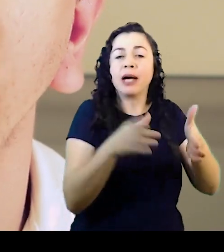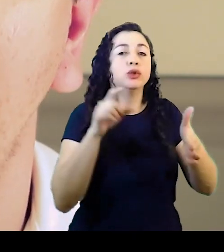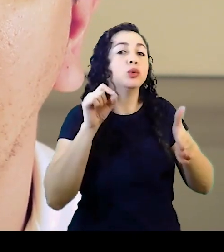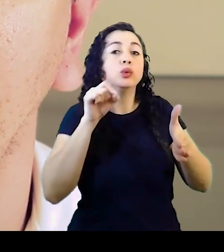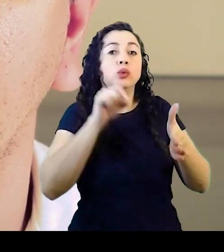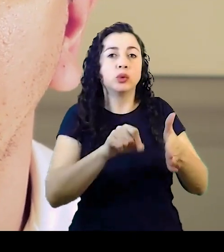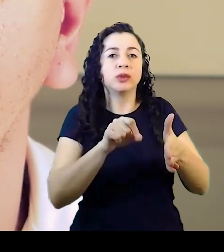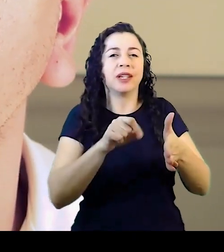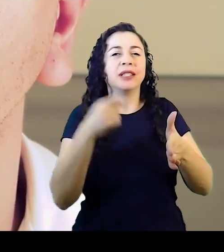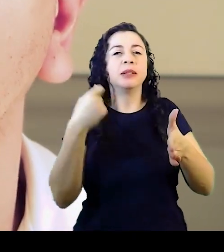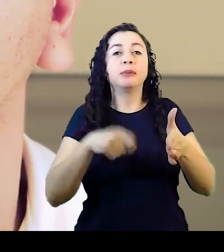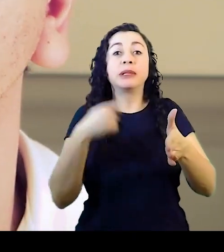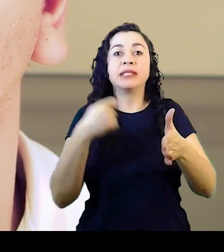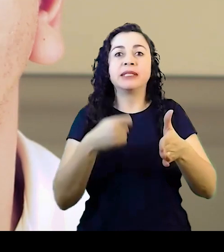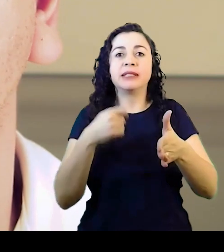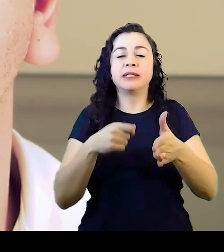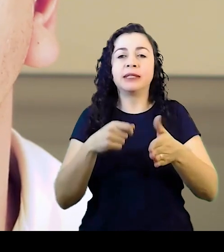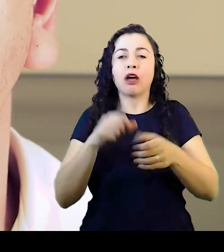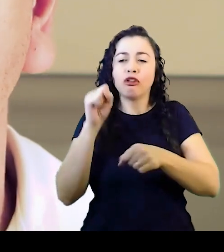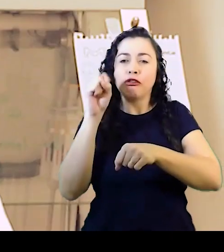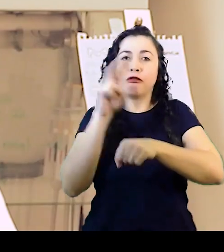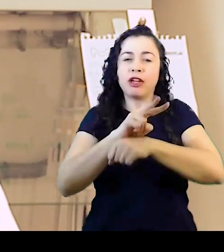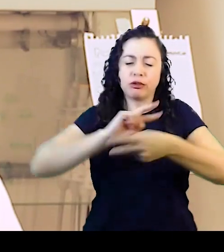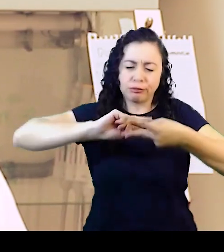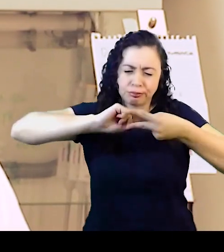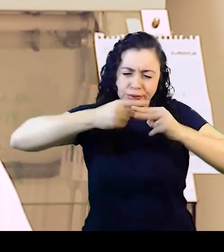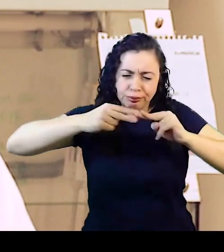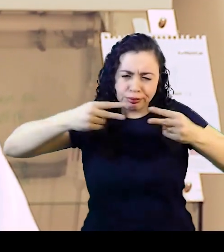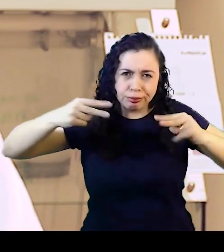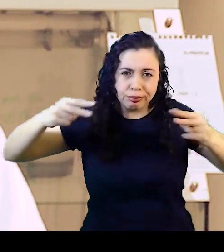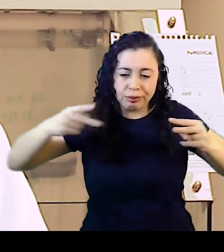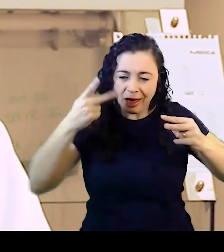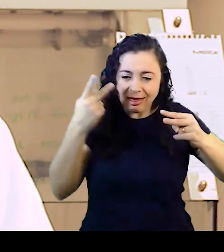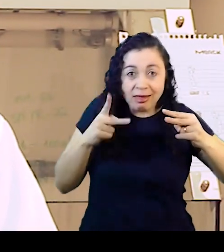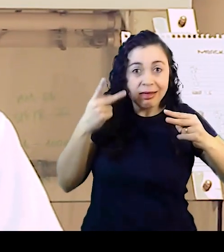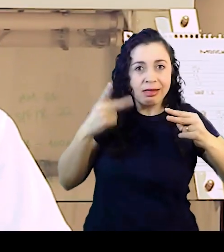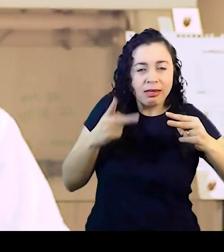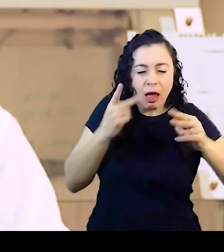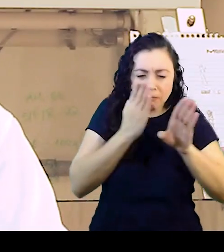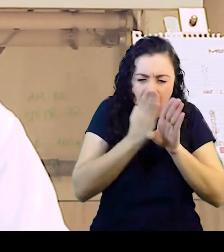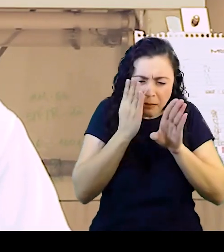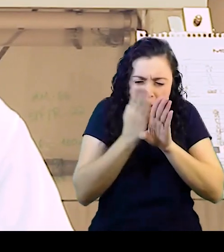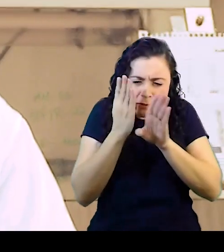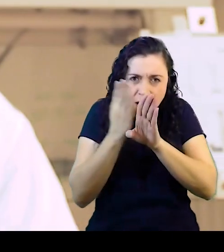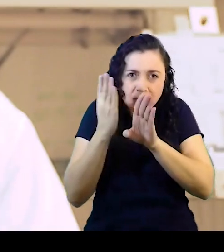to sequence the complete genomes of the virus that are circulating here in Campinas